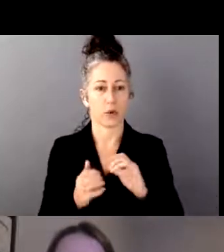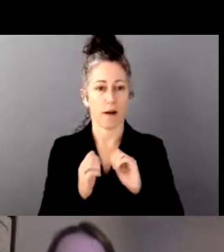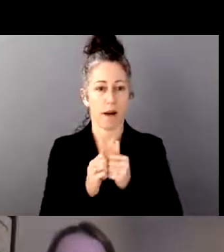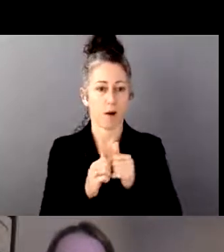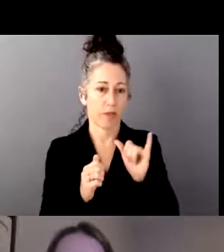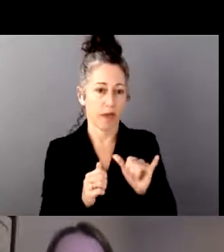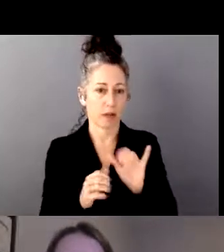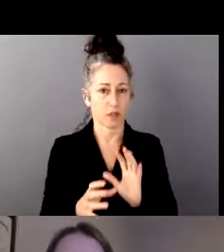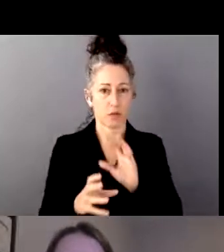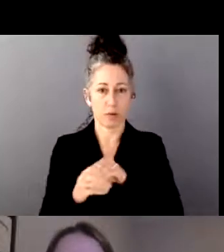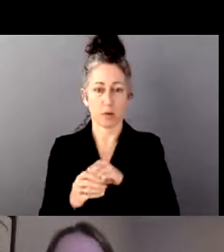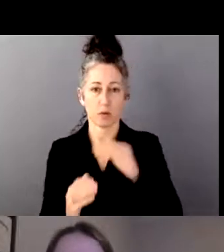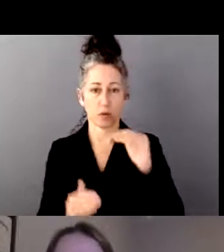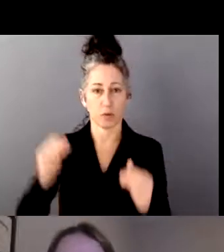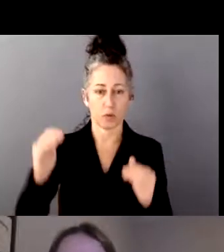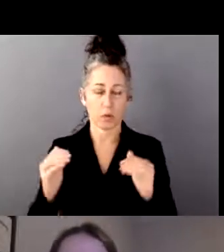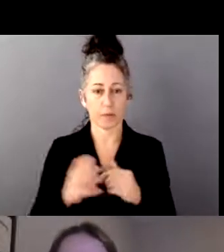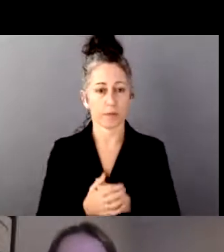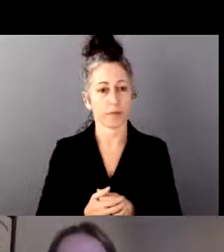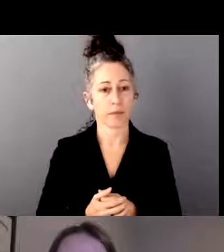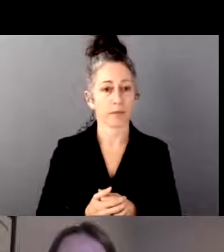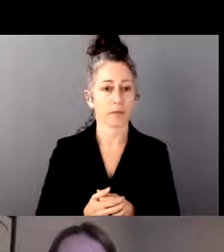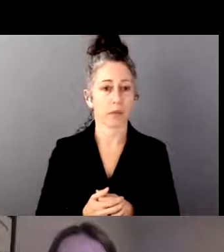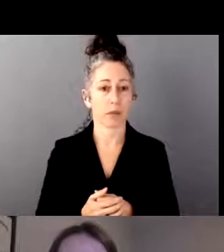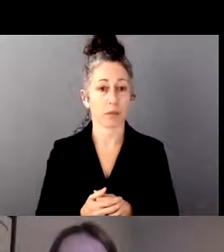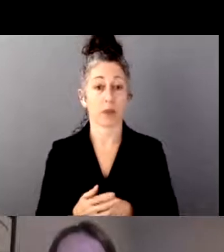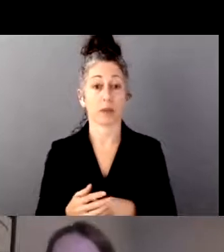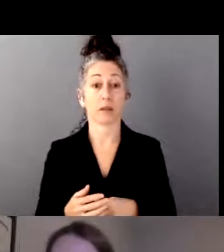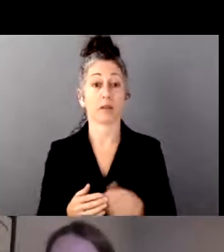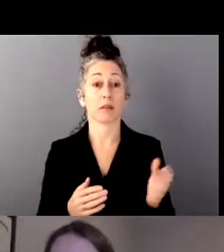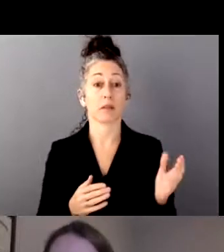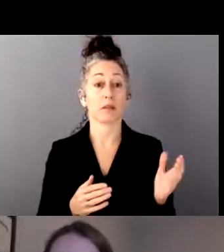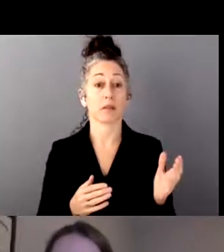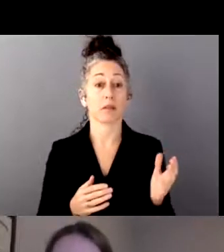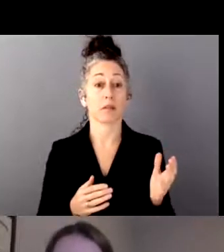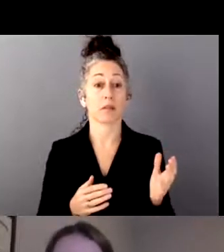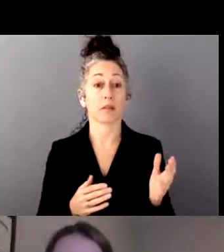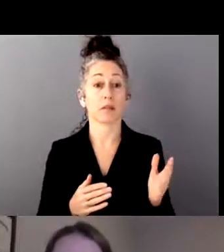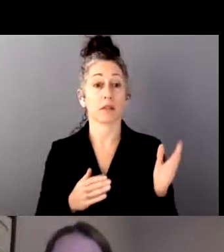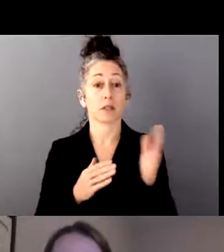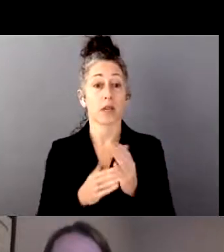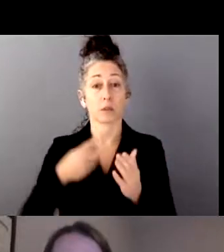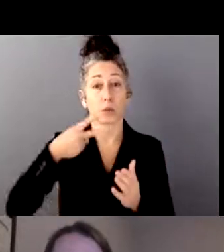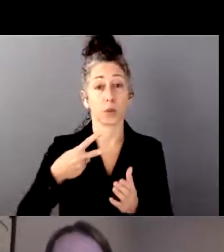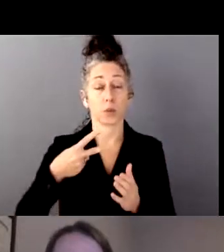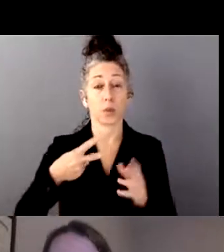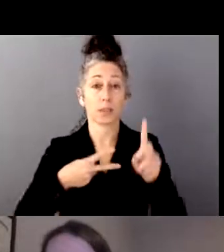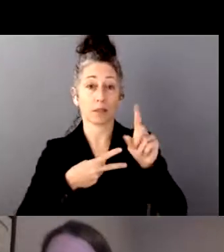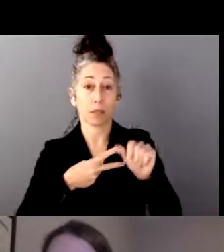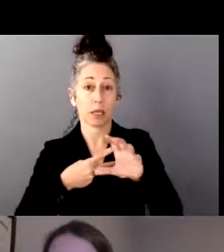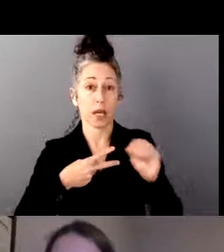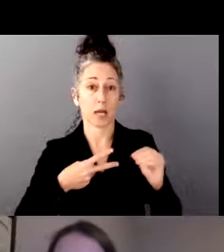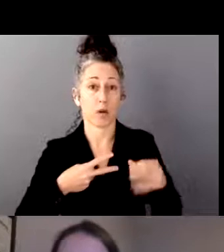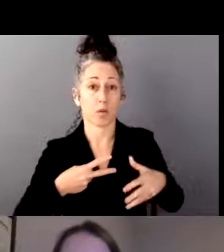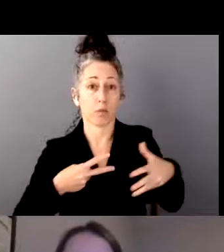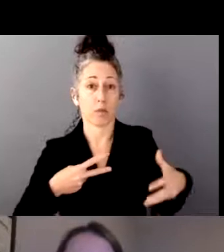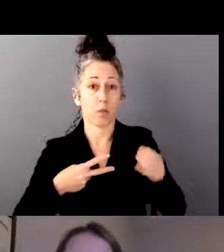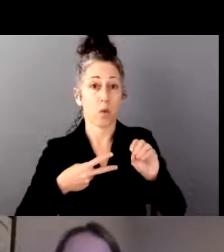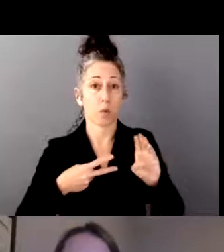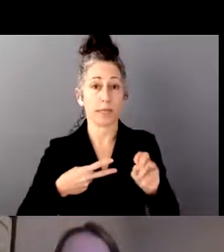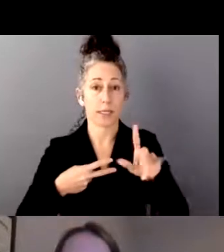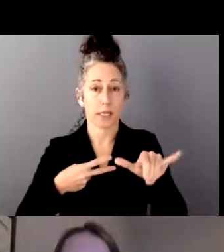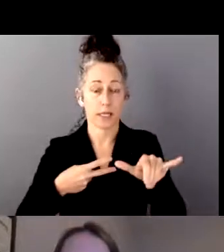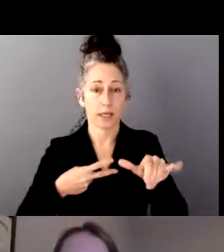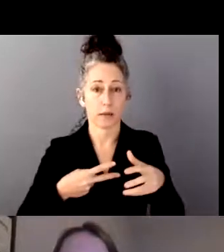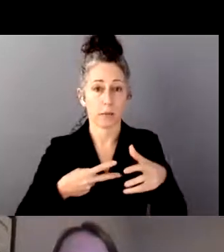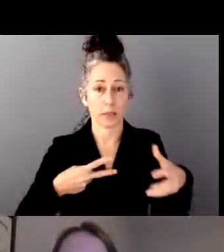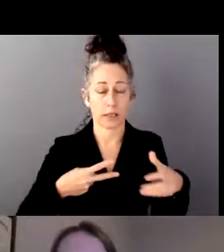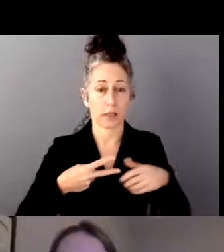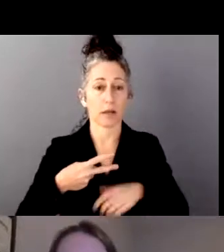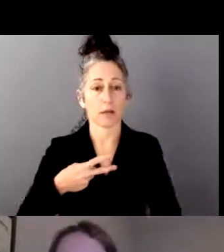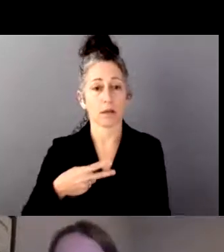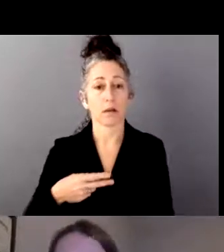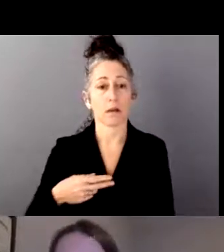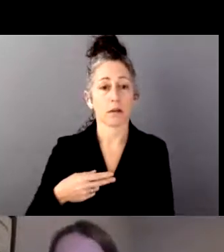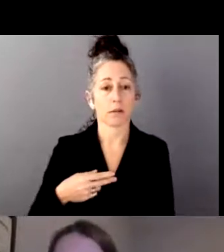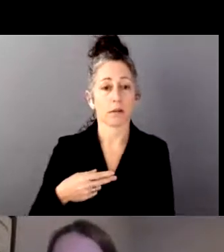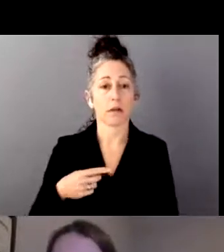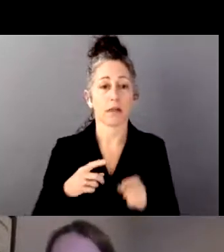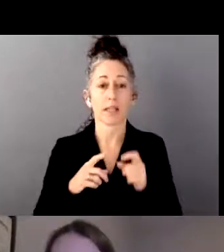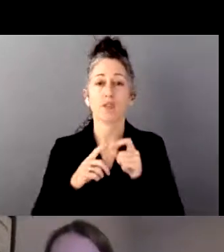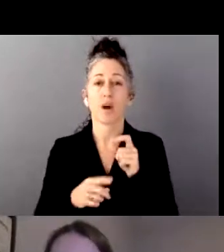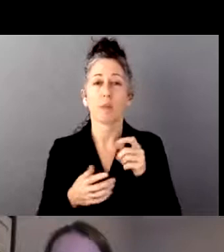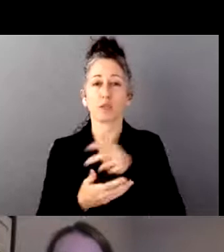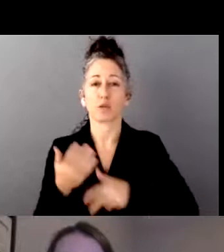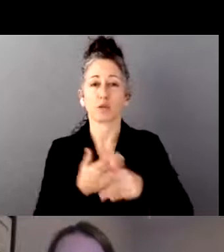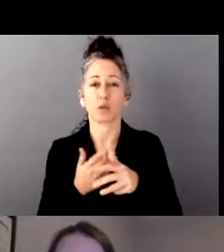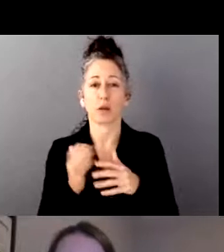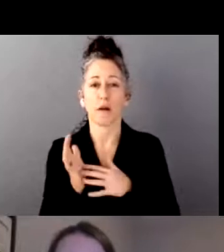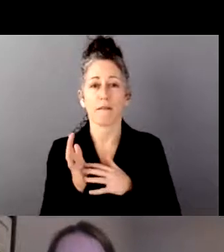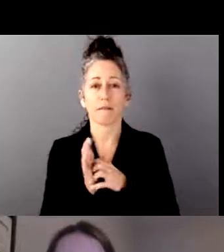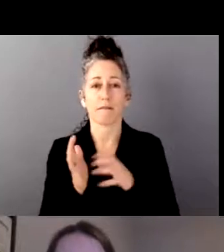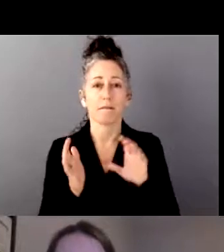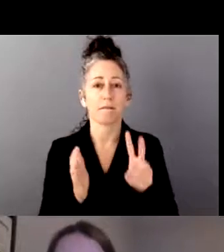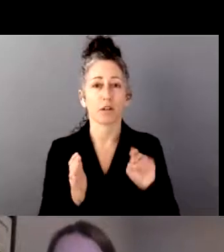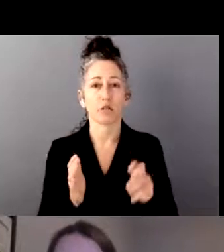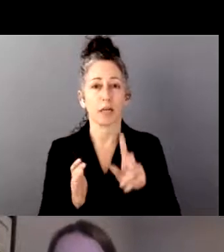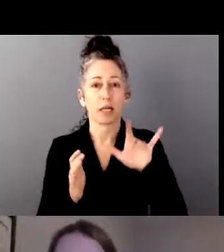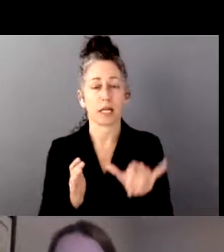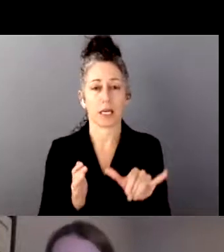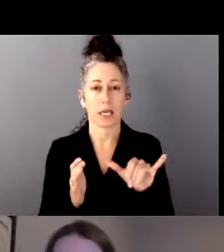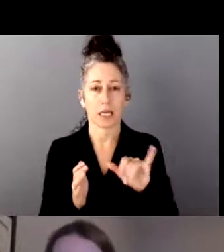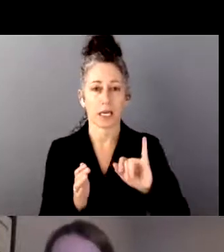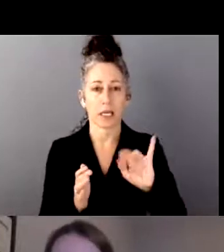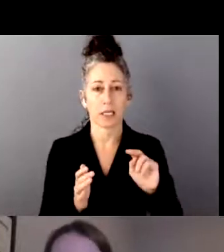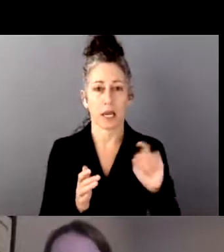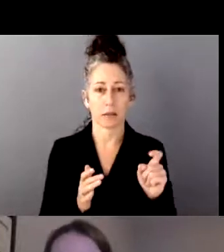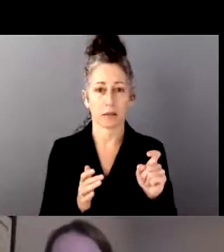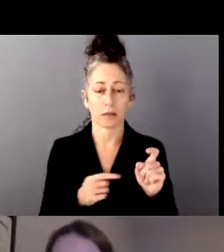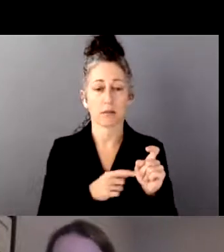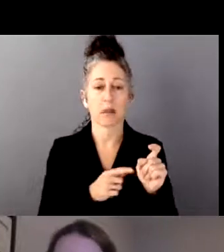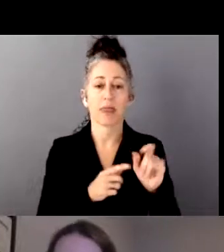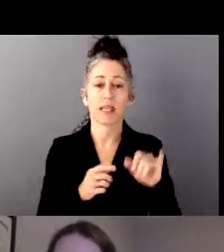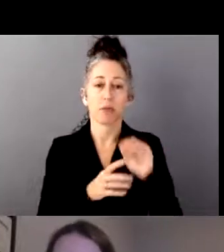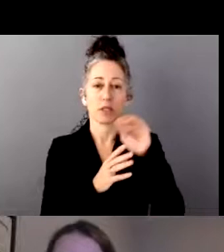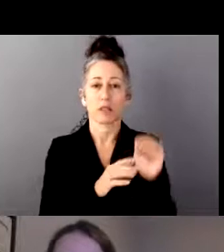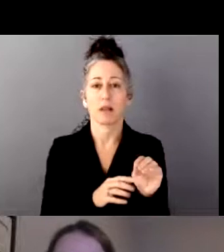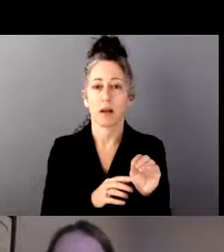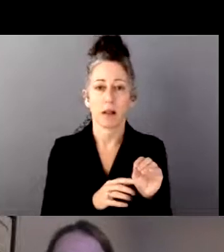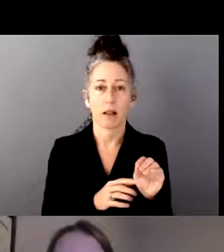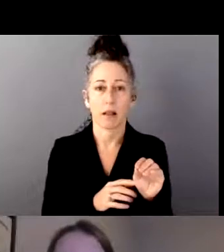terms of how it contributes to disparities. But I want to focus on these two variables right here: Disability and obesity. So, the variable I was using for disability is actually from the social vulnerability index calculation. So, this is a percentile. This is the percentile